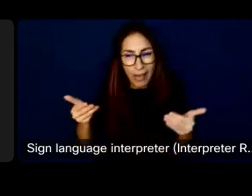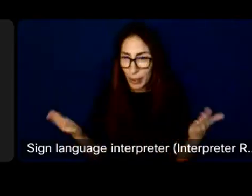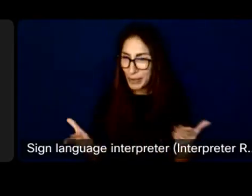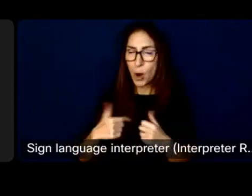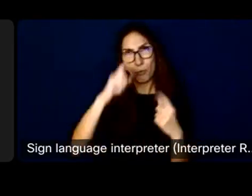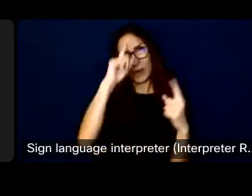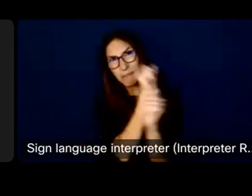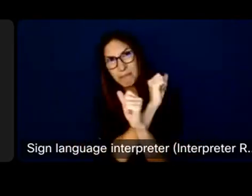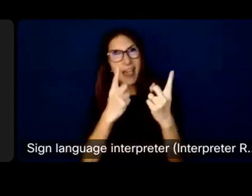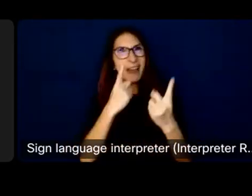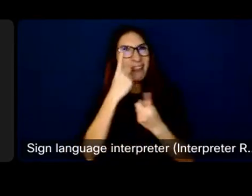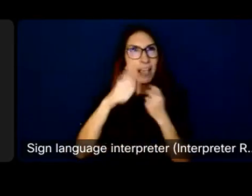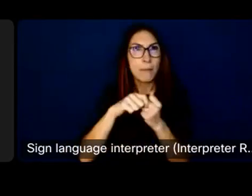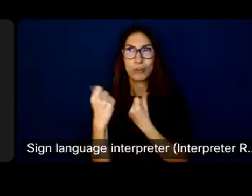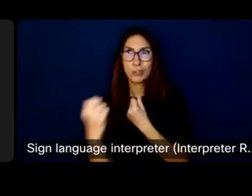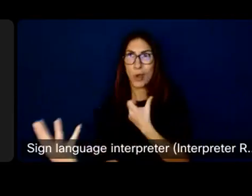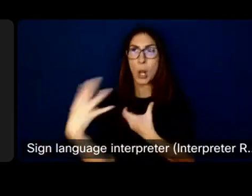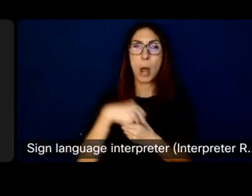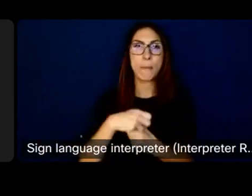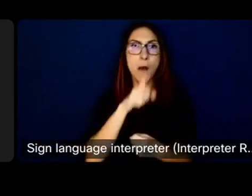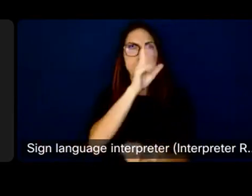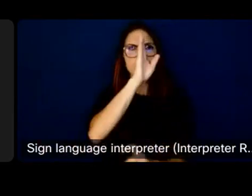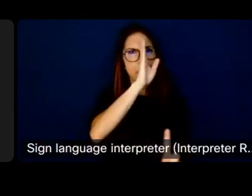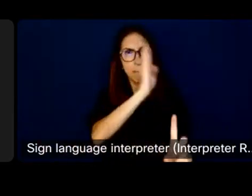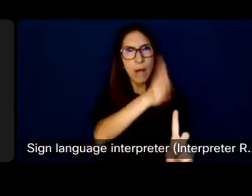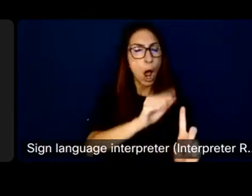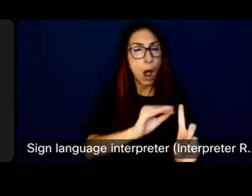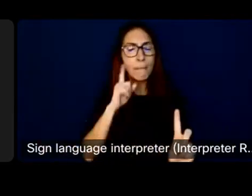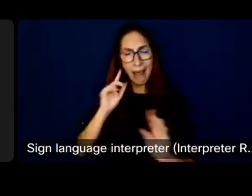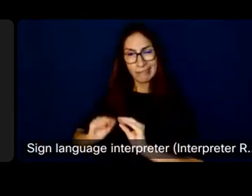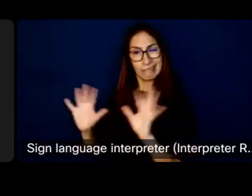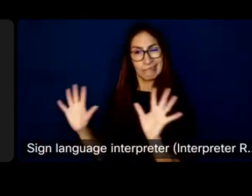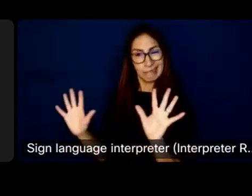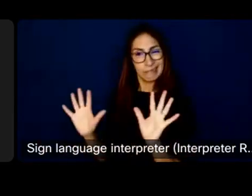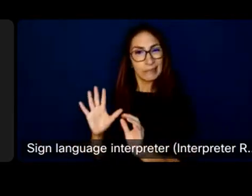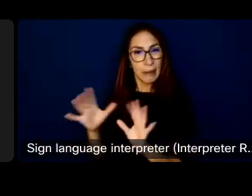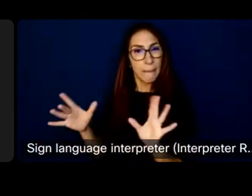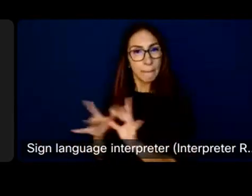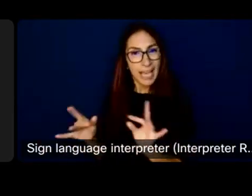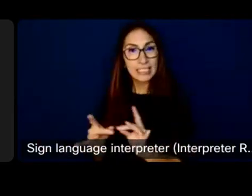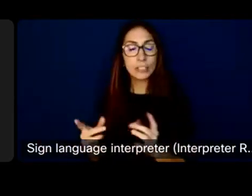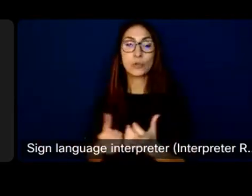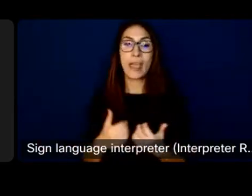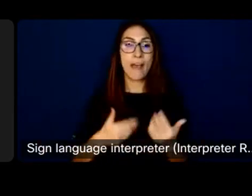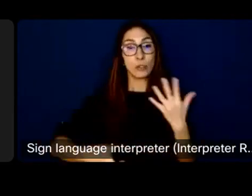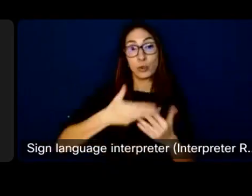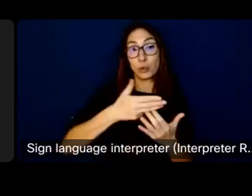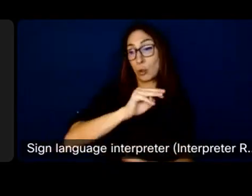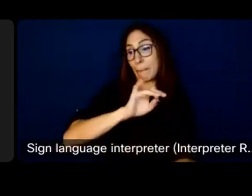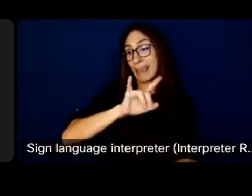of sends non-verbal messages when you have an article or you do a social media collab or you have a health fair that has HIV